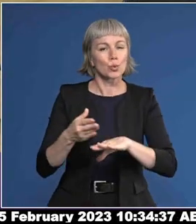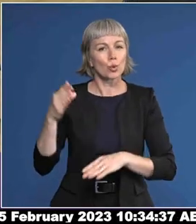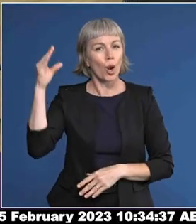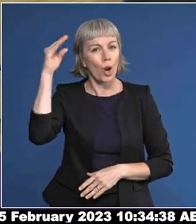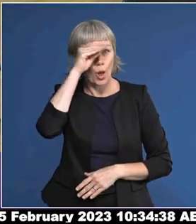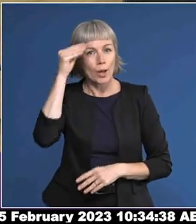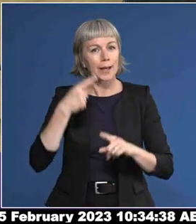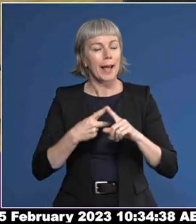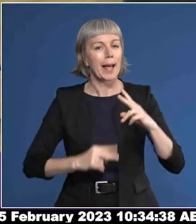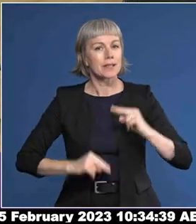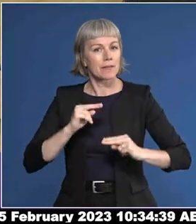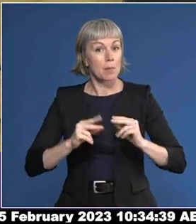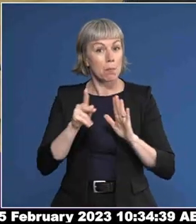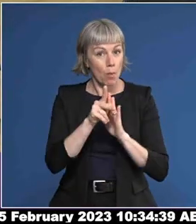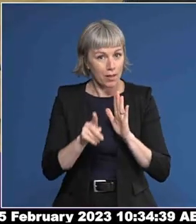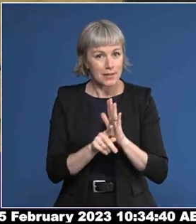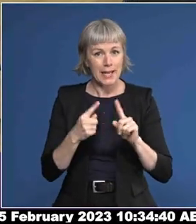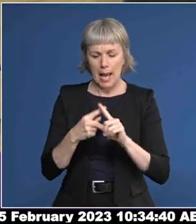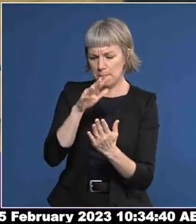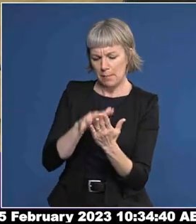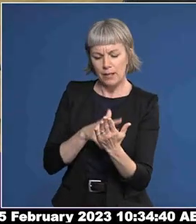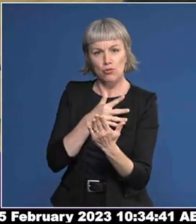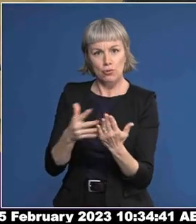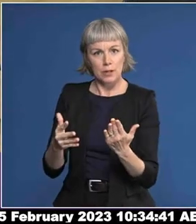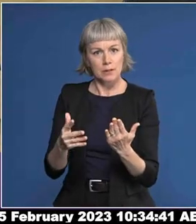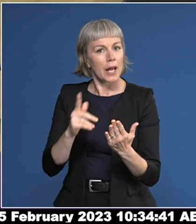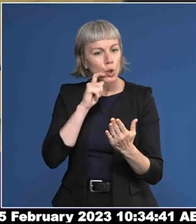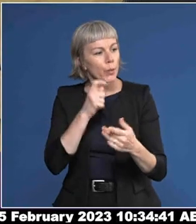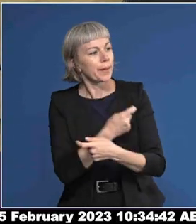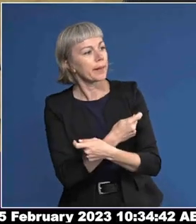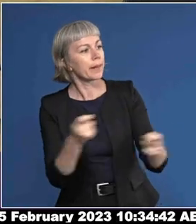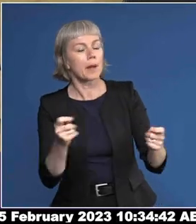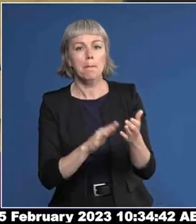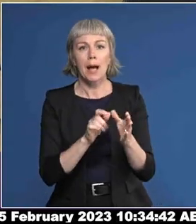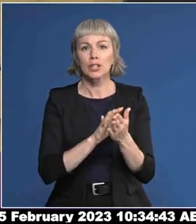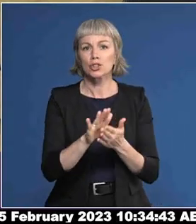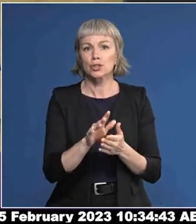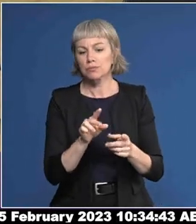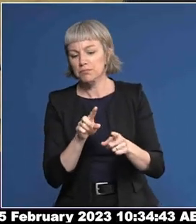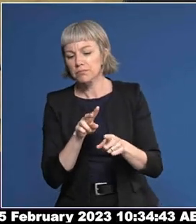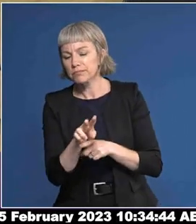development matrix that's going to be launched in March. In March. That's right. MS EASTMAN: In a few weeks' time. Is that right? MS TOOHEY: That's right, yes.